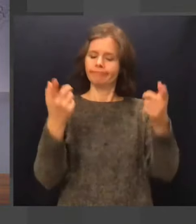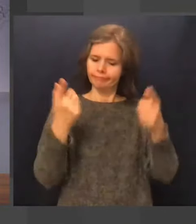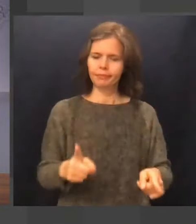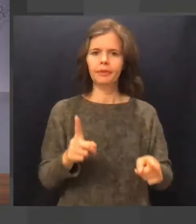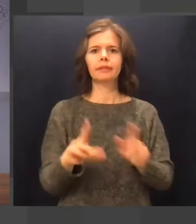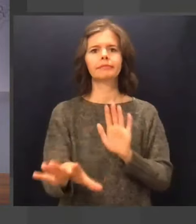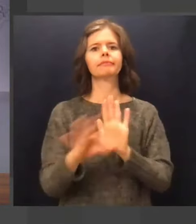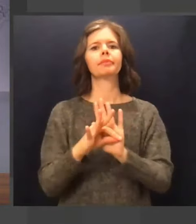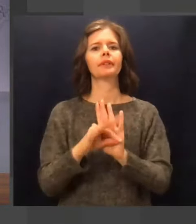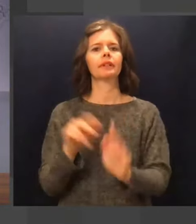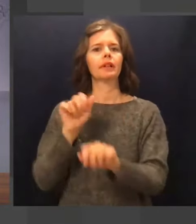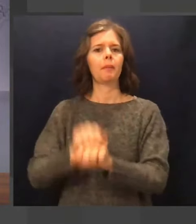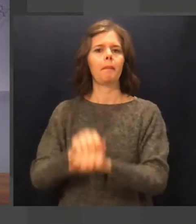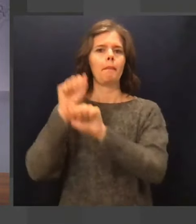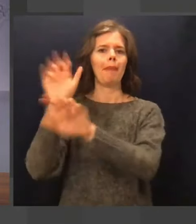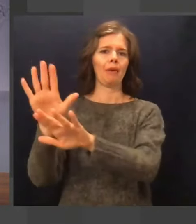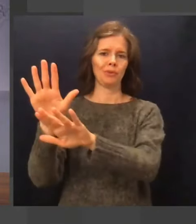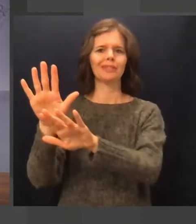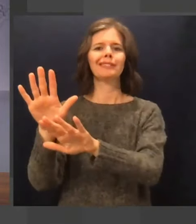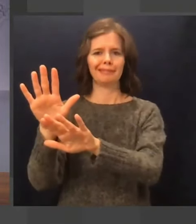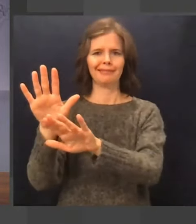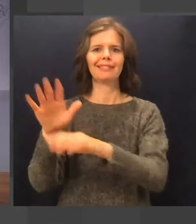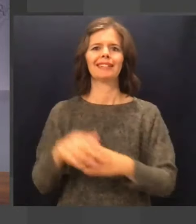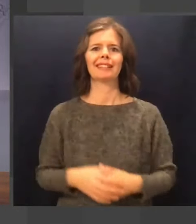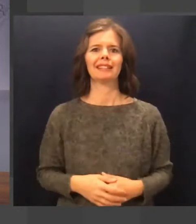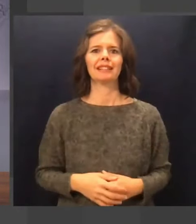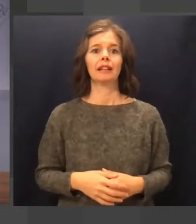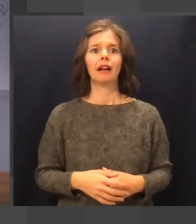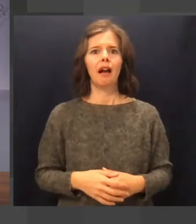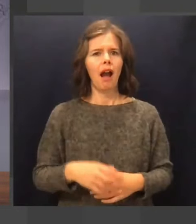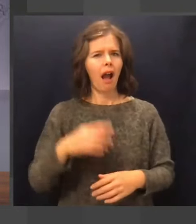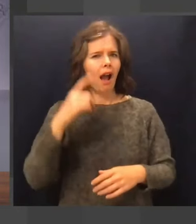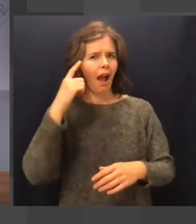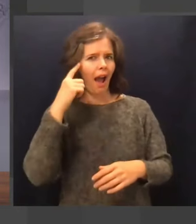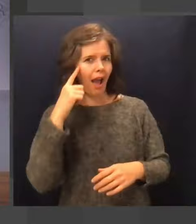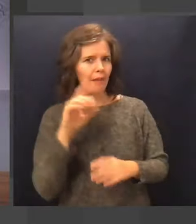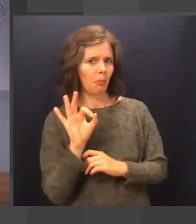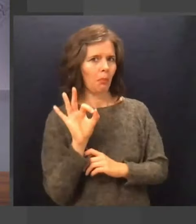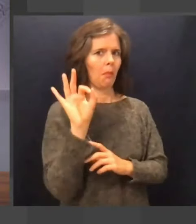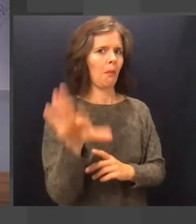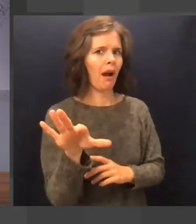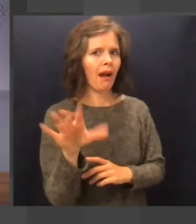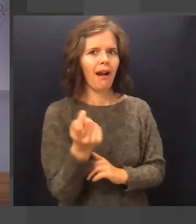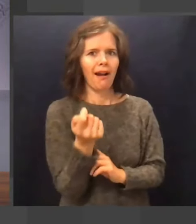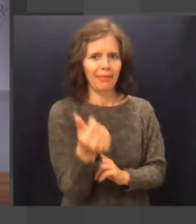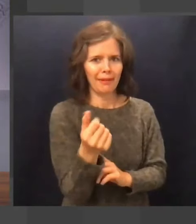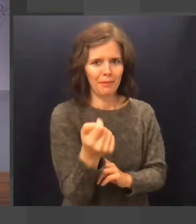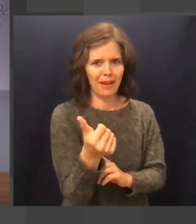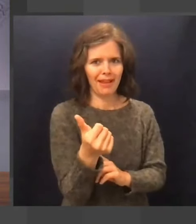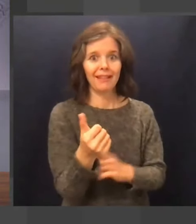INTENSE ROUNDS OF VOTING. WELL, I HAVE A SNEAK PEEK INTO